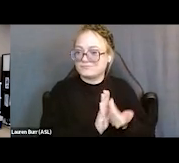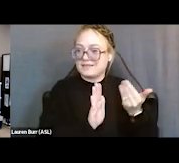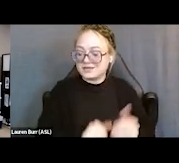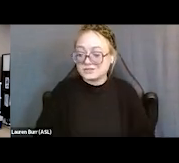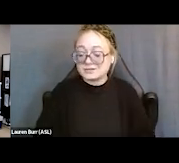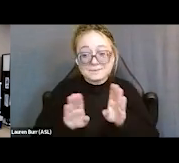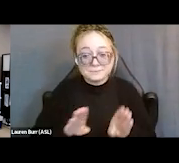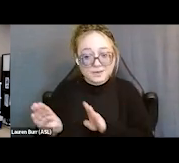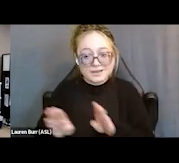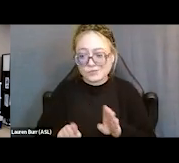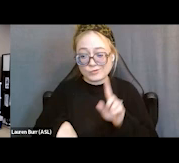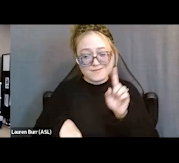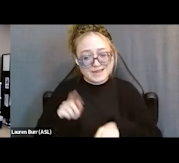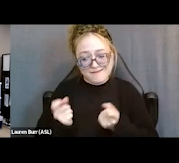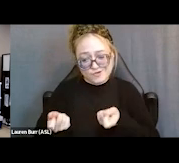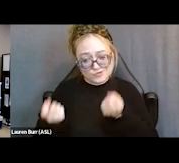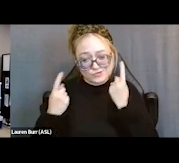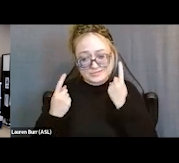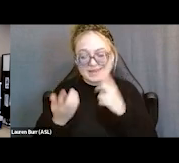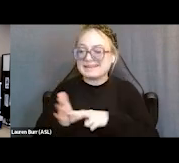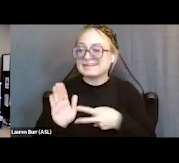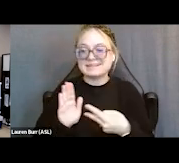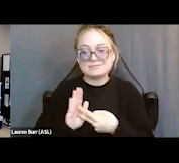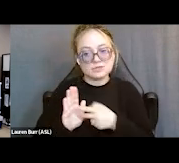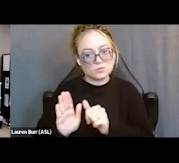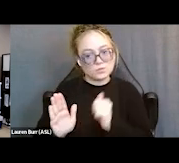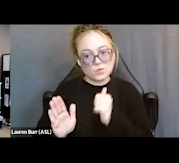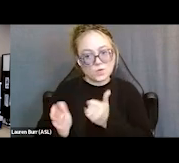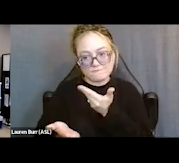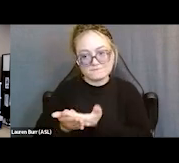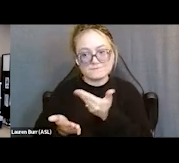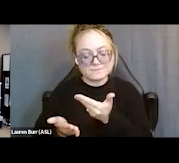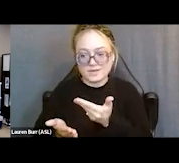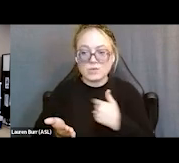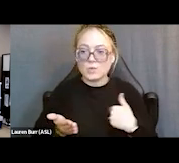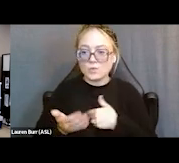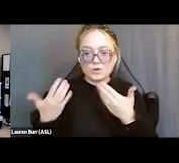not understandable within their context though, 'cause we don't wanna reinforce something that isn't helpful.